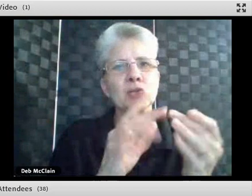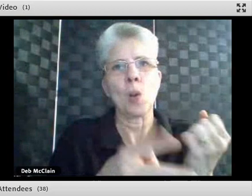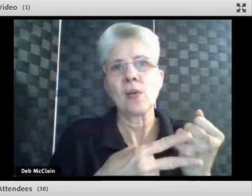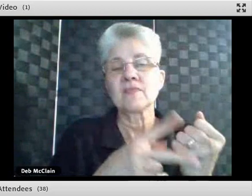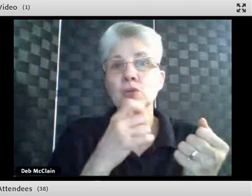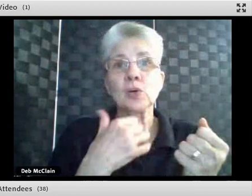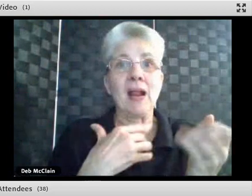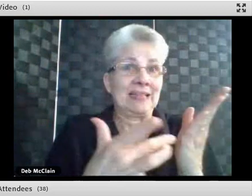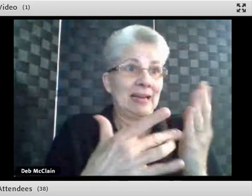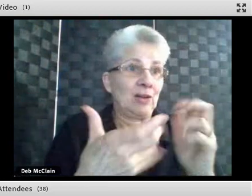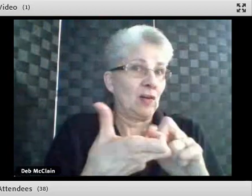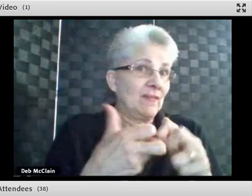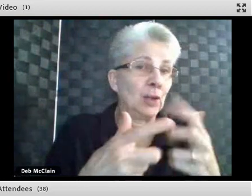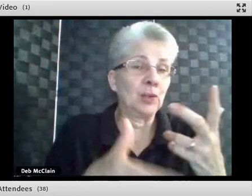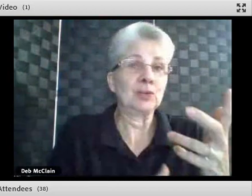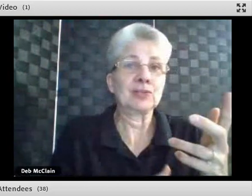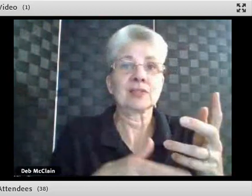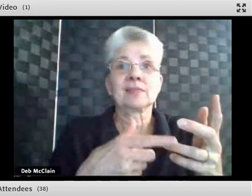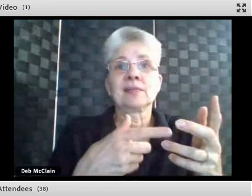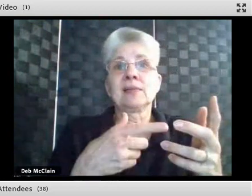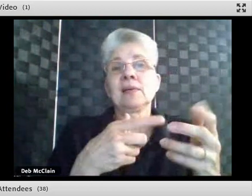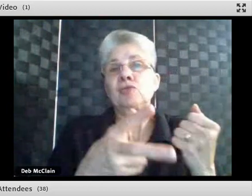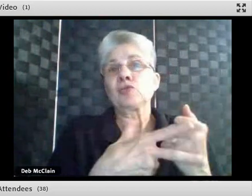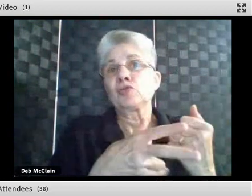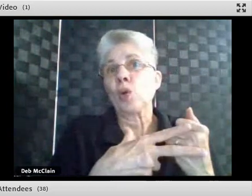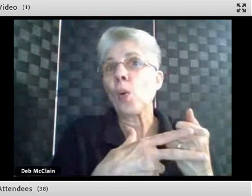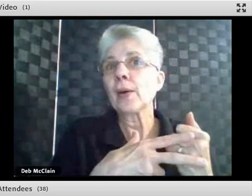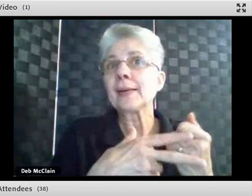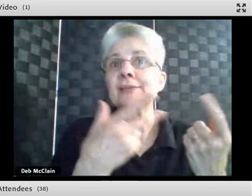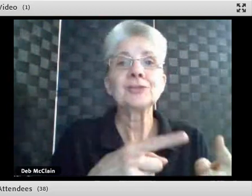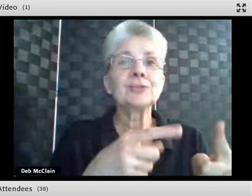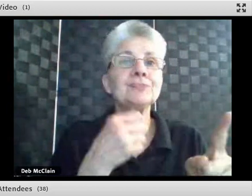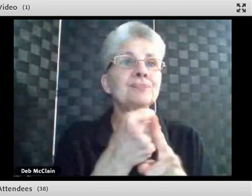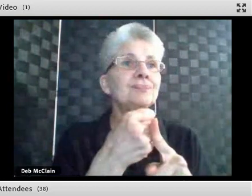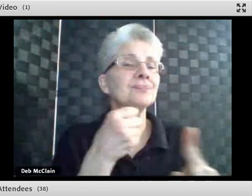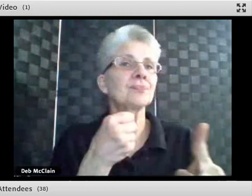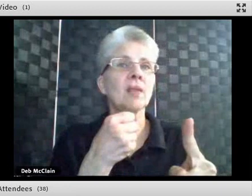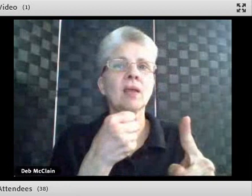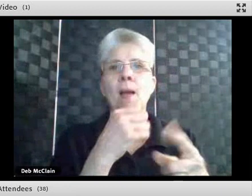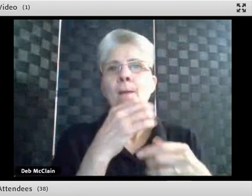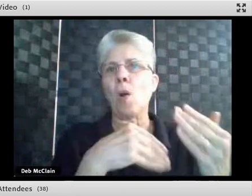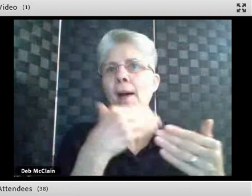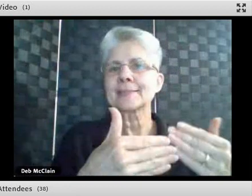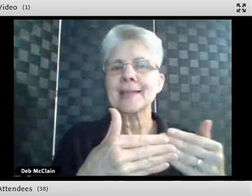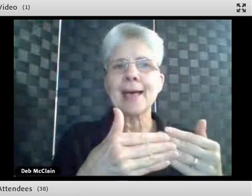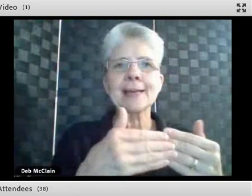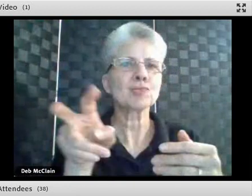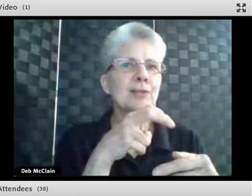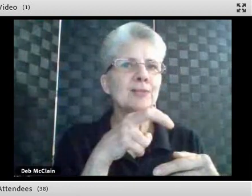You can have technical failures, with your storage media, with your ingest process, with your transfer process.